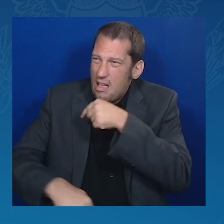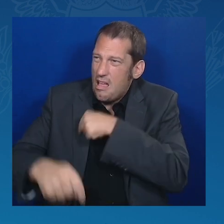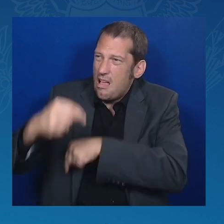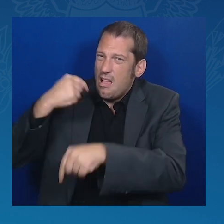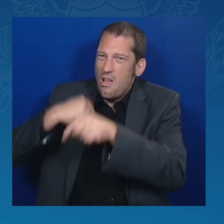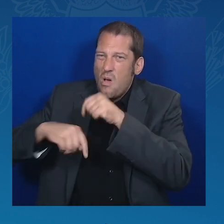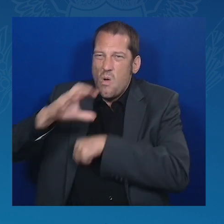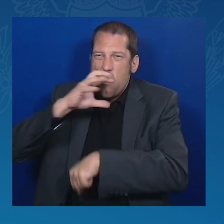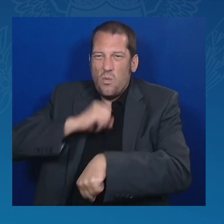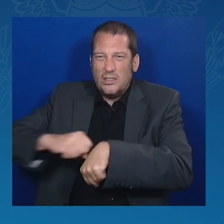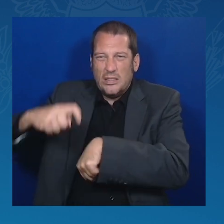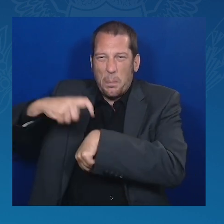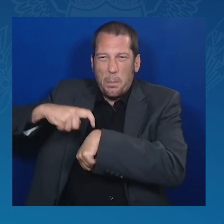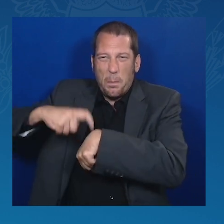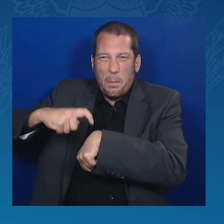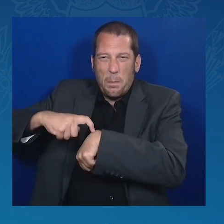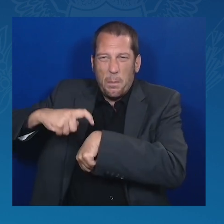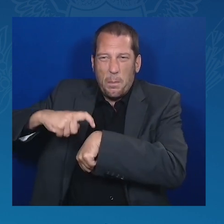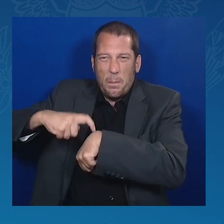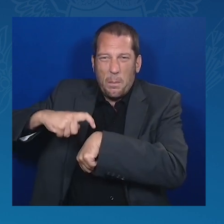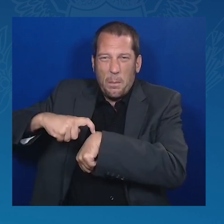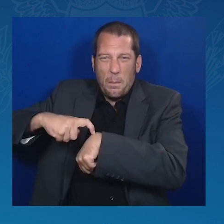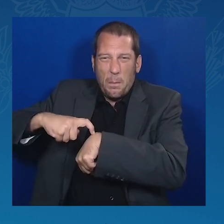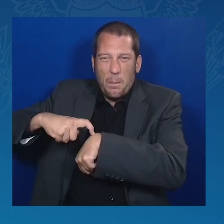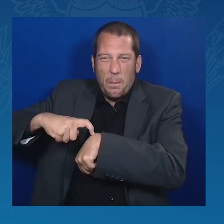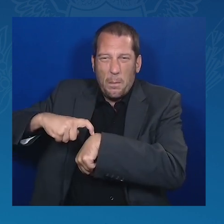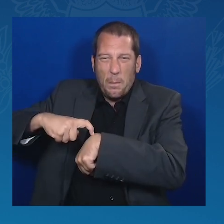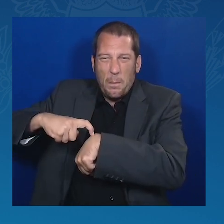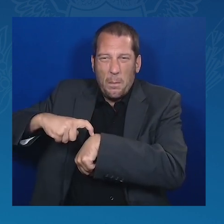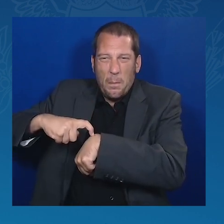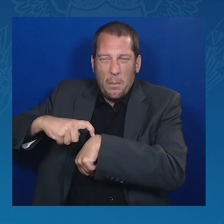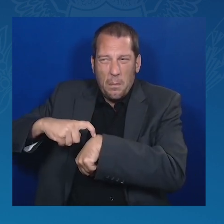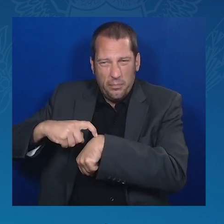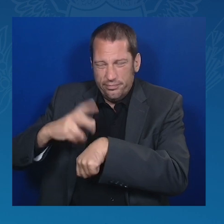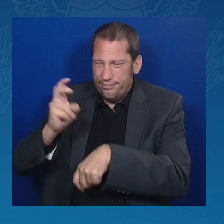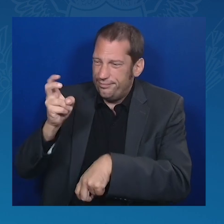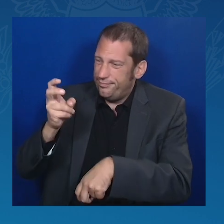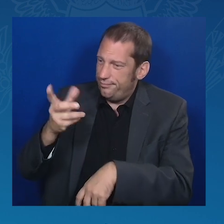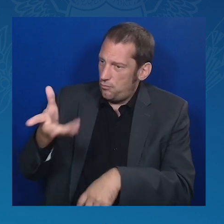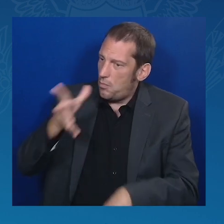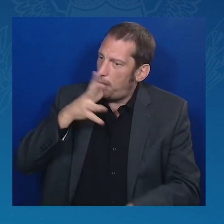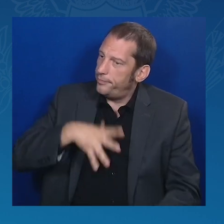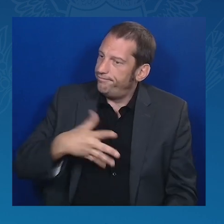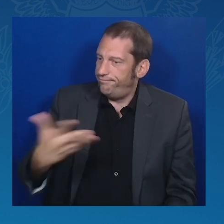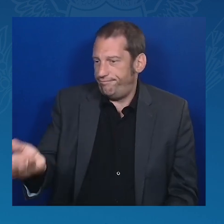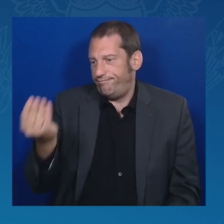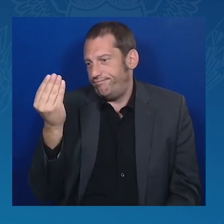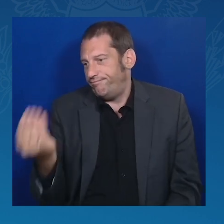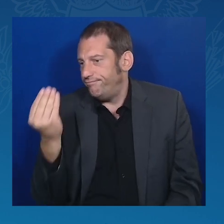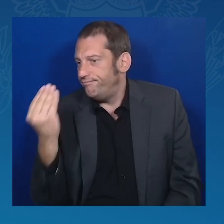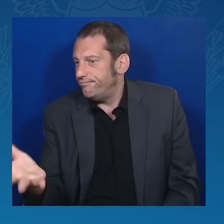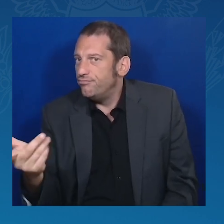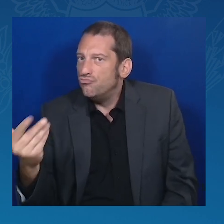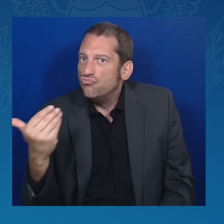that women should somehow be ashamed of their sexuality. Like, understand the various subtexts